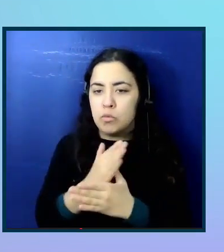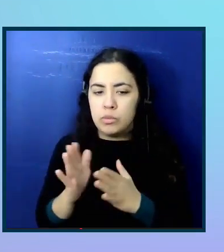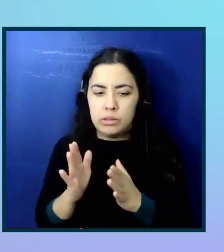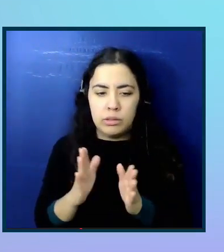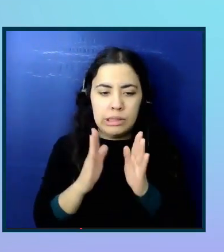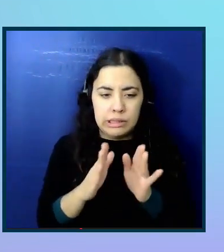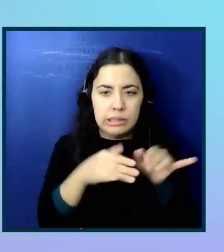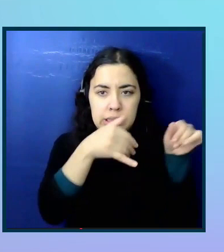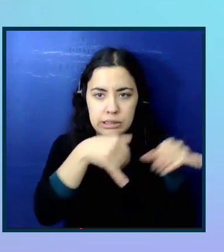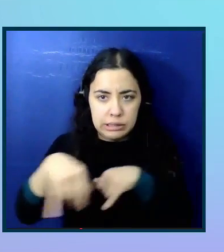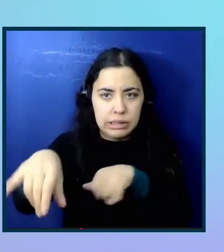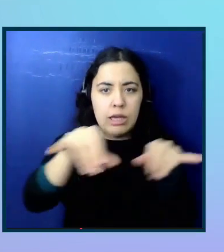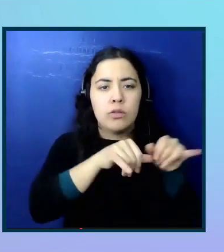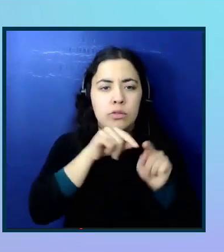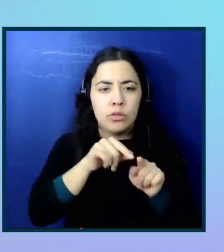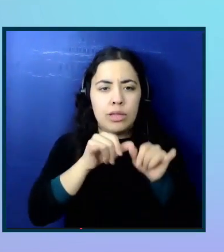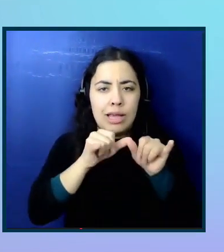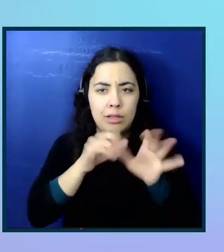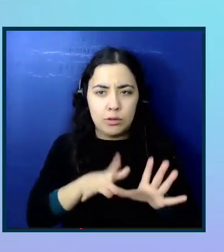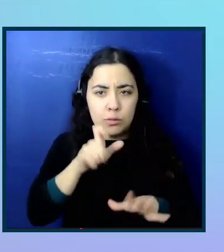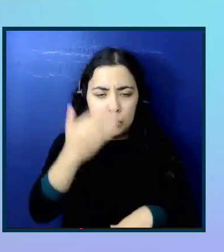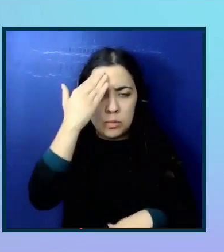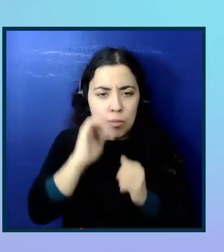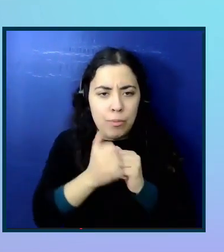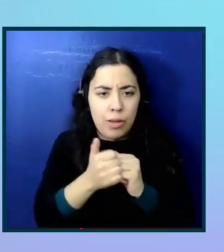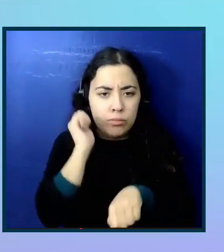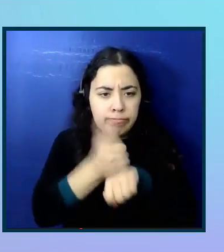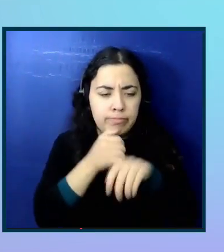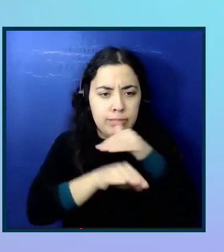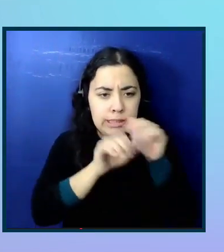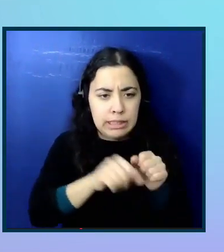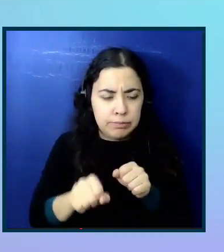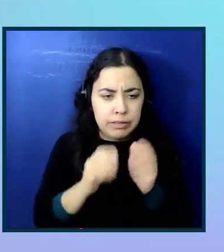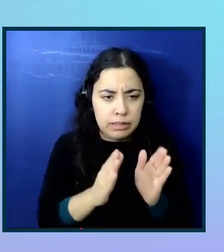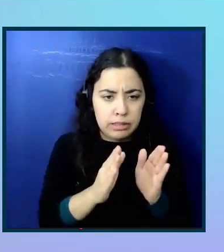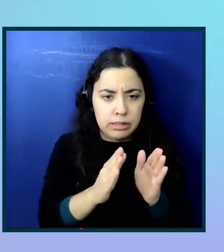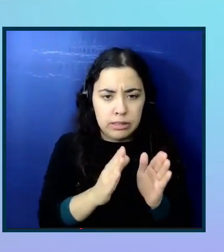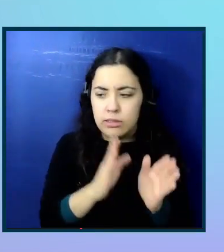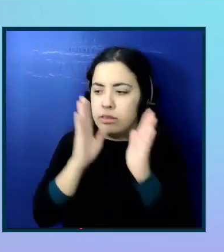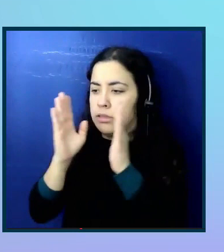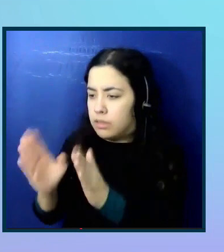the engineer should know how to build this accessibly versus specking out every little detail?